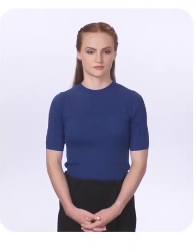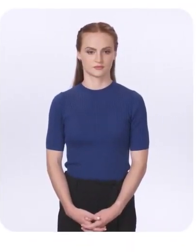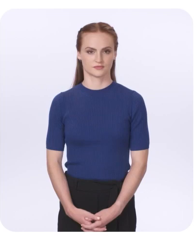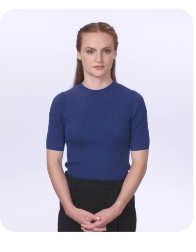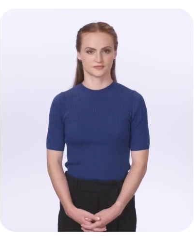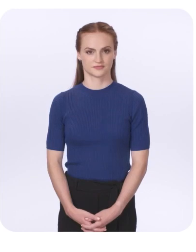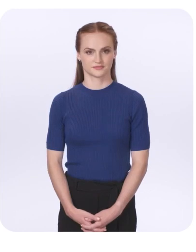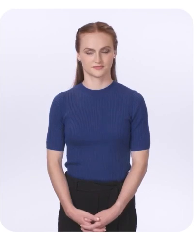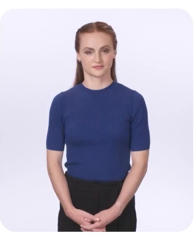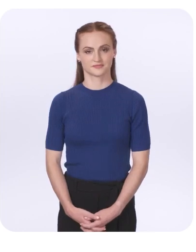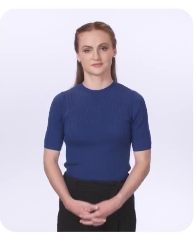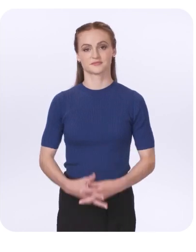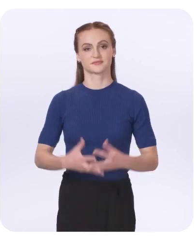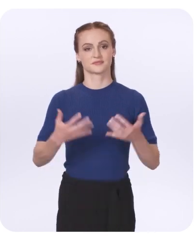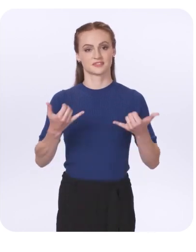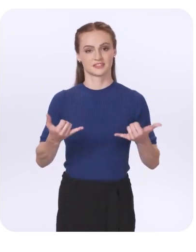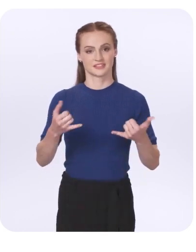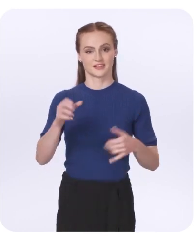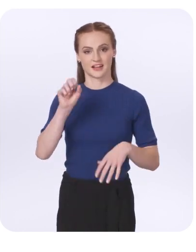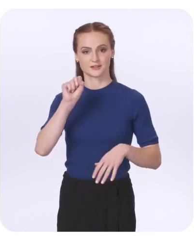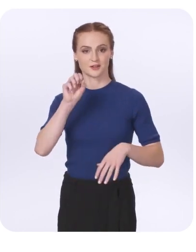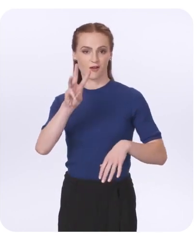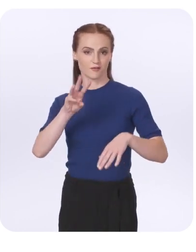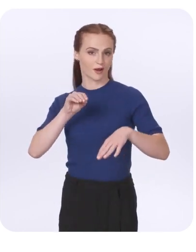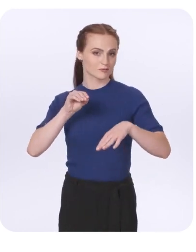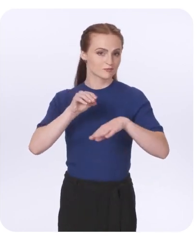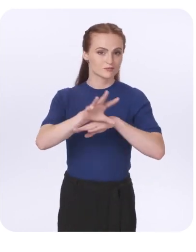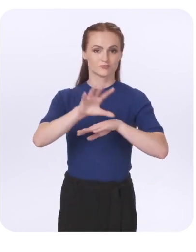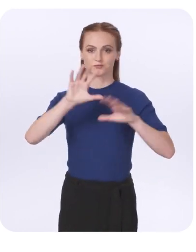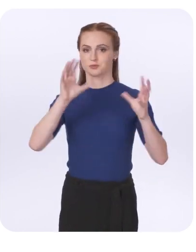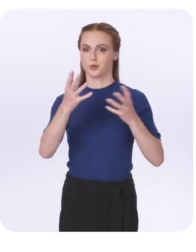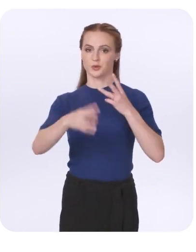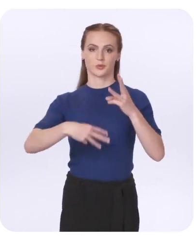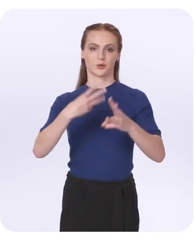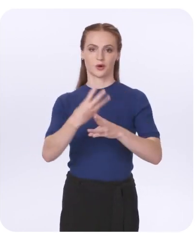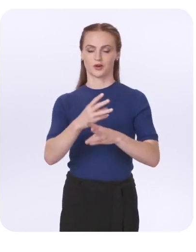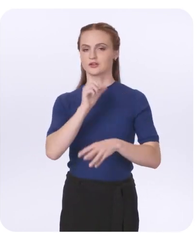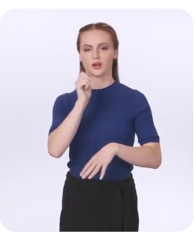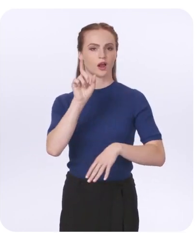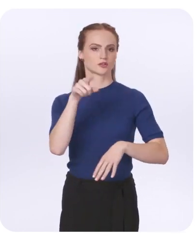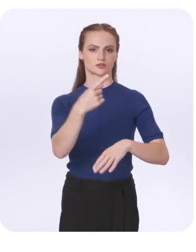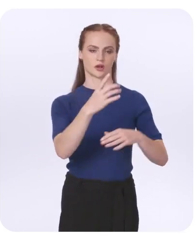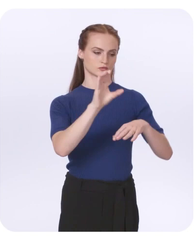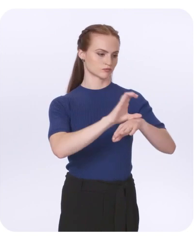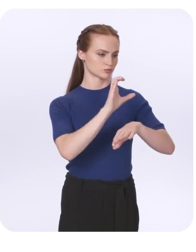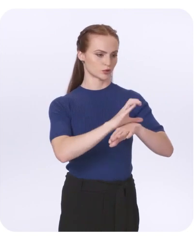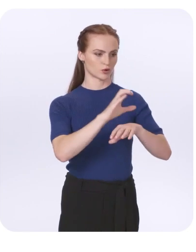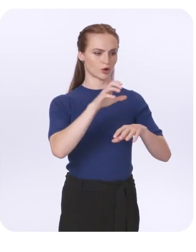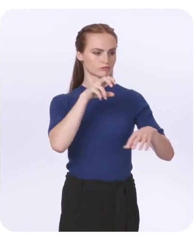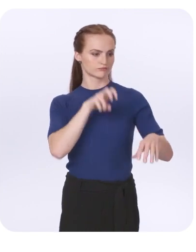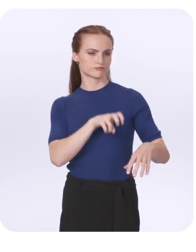Today, software touches every part of our world. It’s not just in front of my computer, but it also influences how I interact with